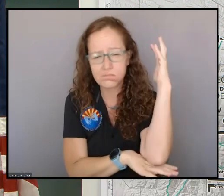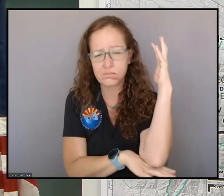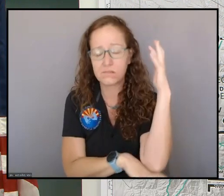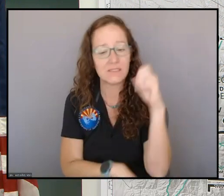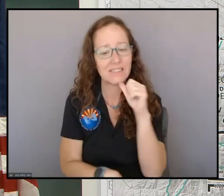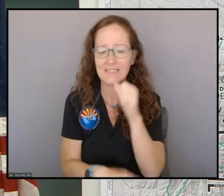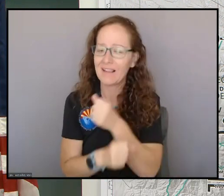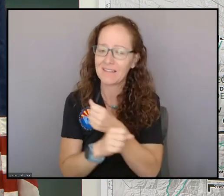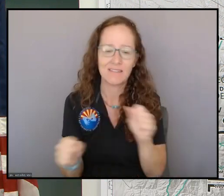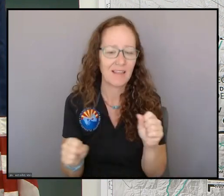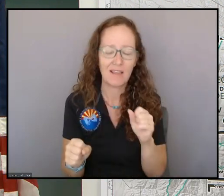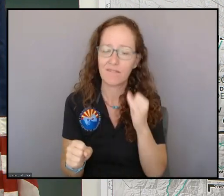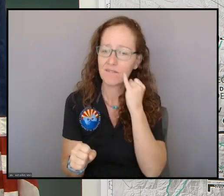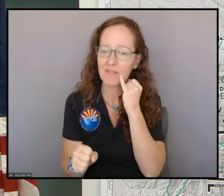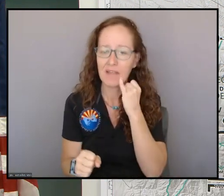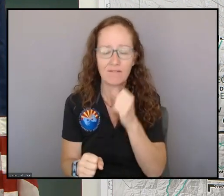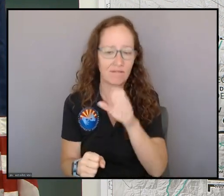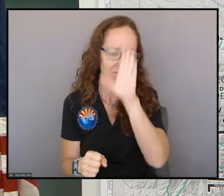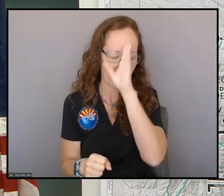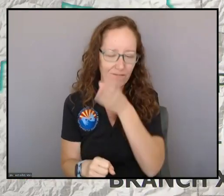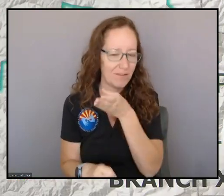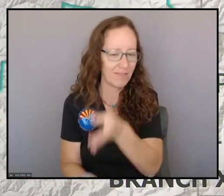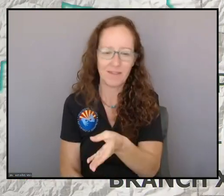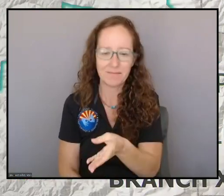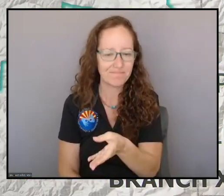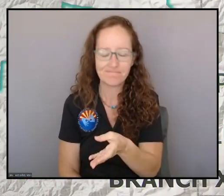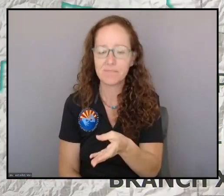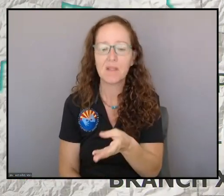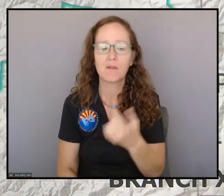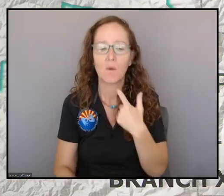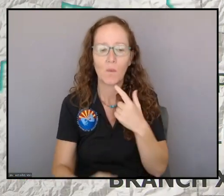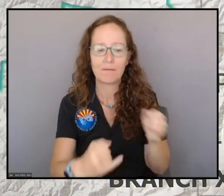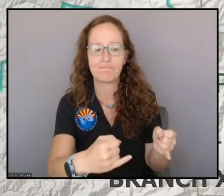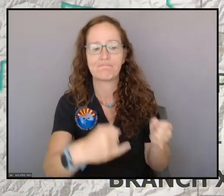And so that's why we've backed off to some of these other control features that we've established. And allowing that